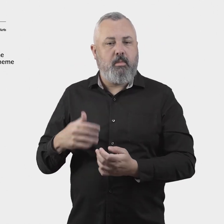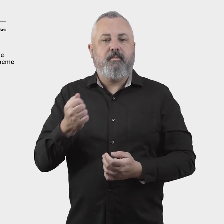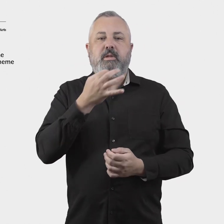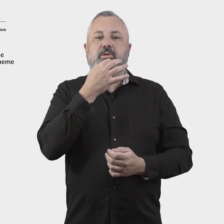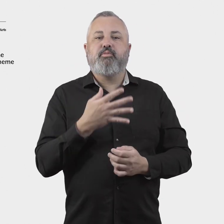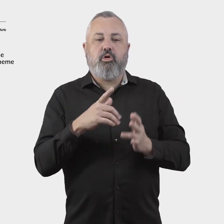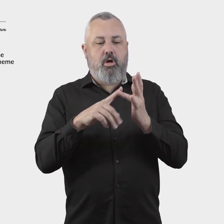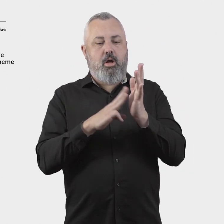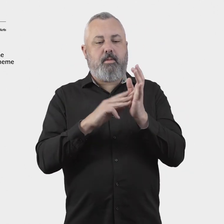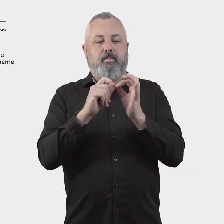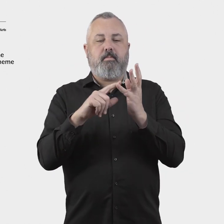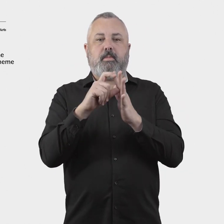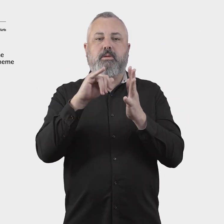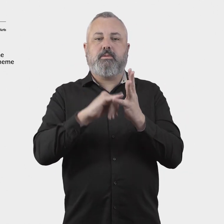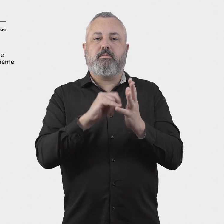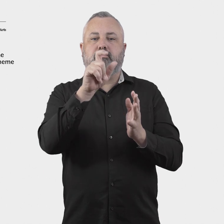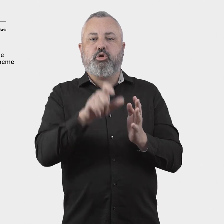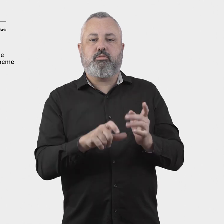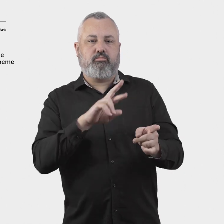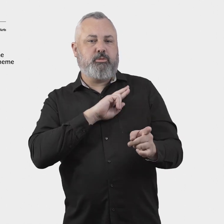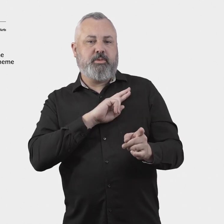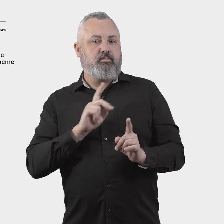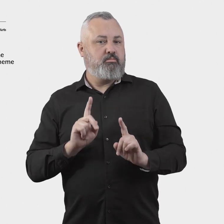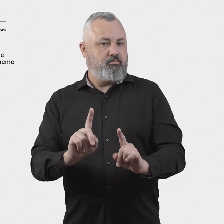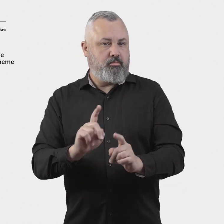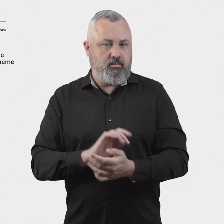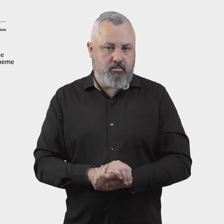Interim Aviation Ombuds Scheme